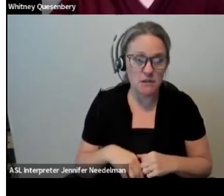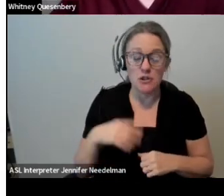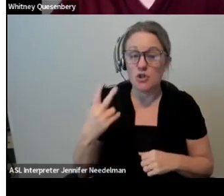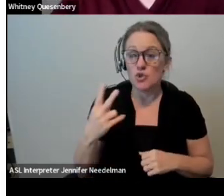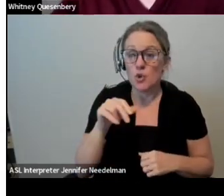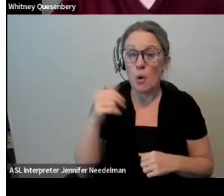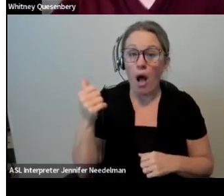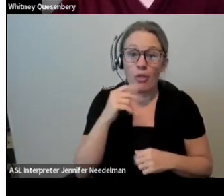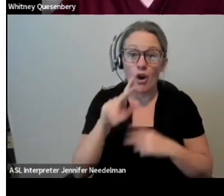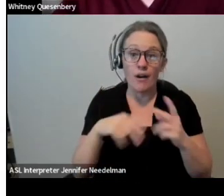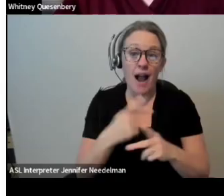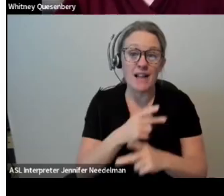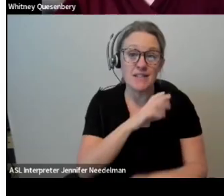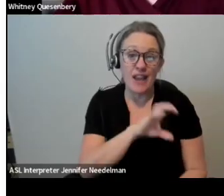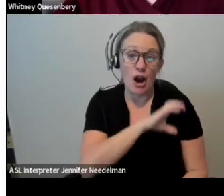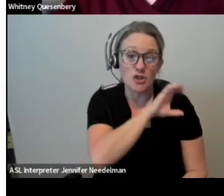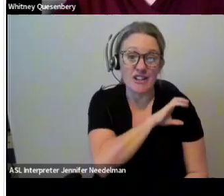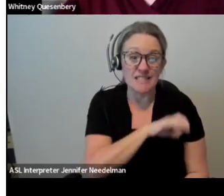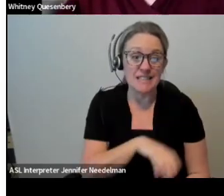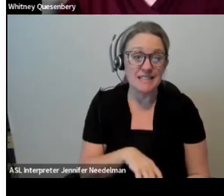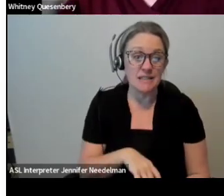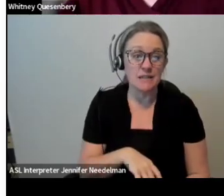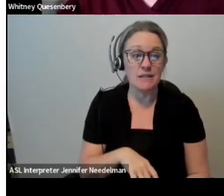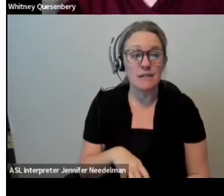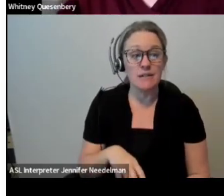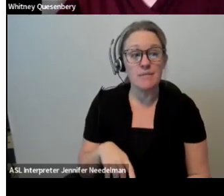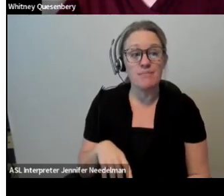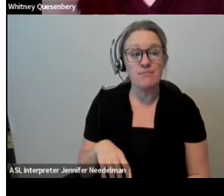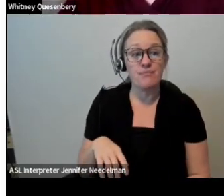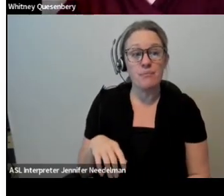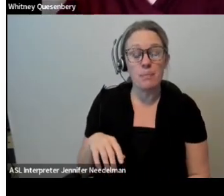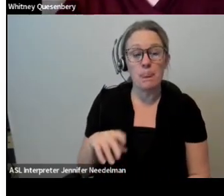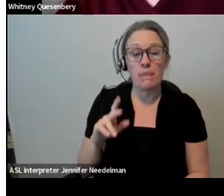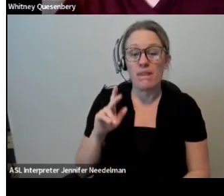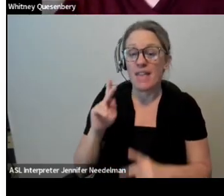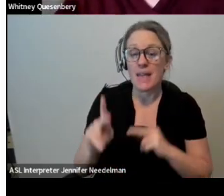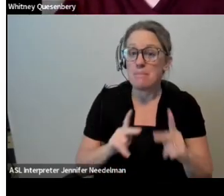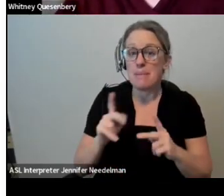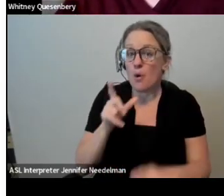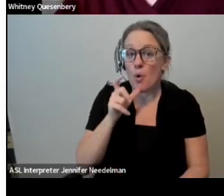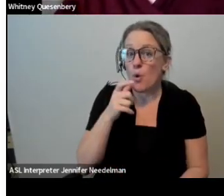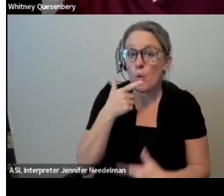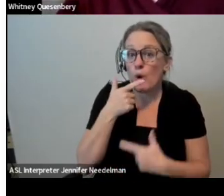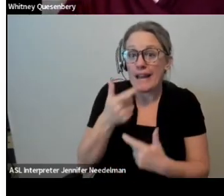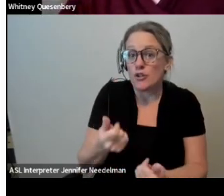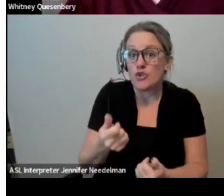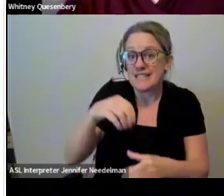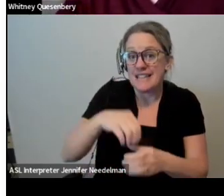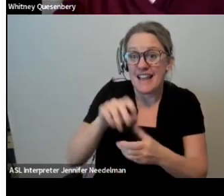One might be think people, for instance, in the cancer world, we said we had people who were just interested in the information connected to,